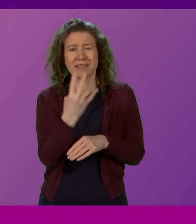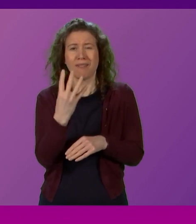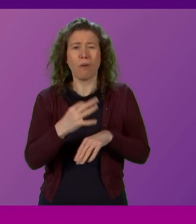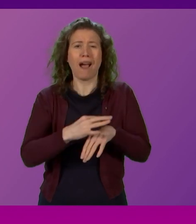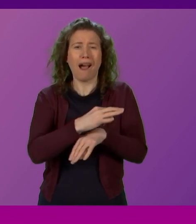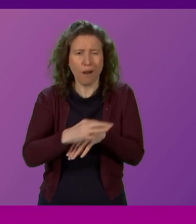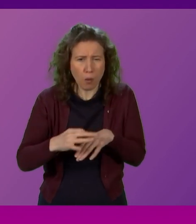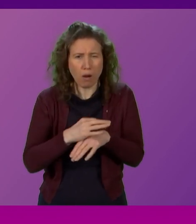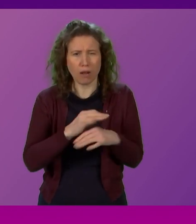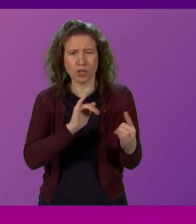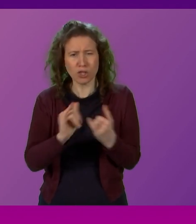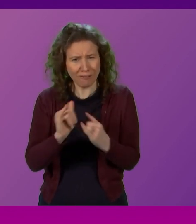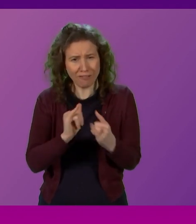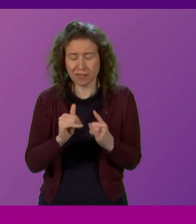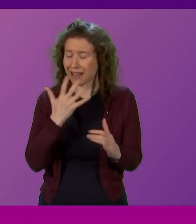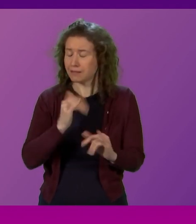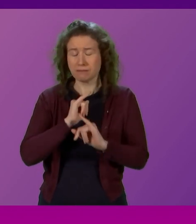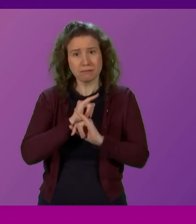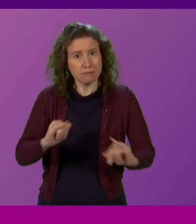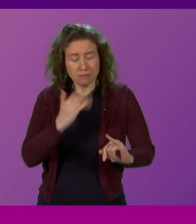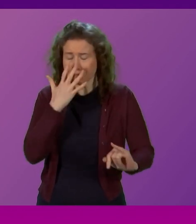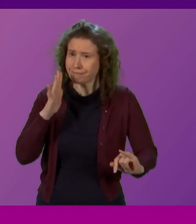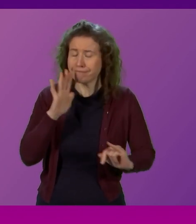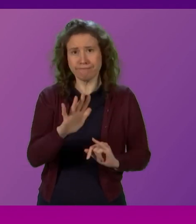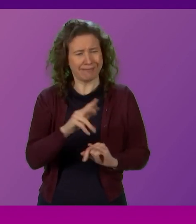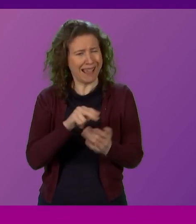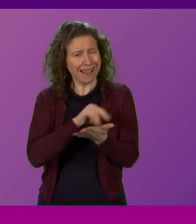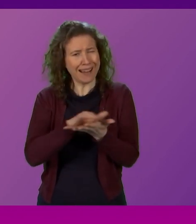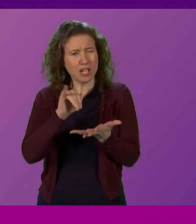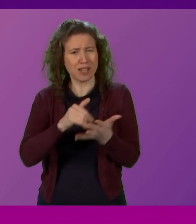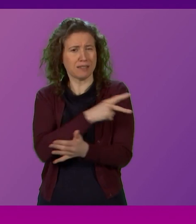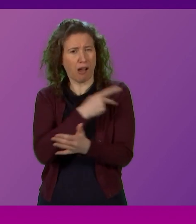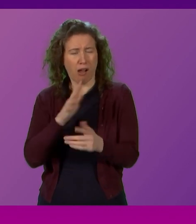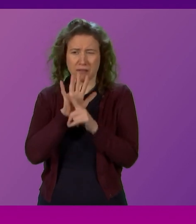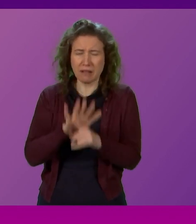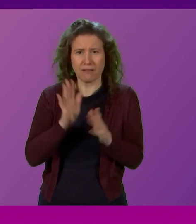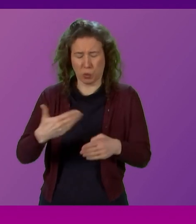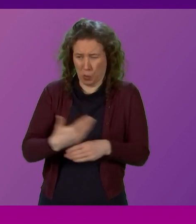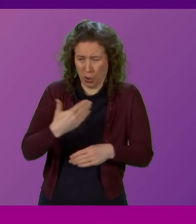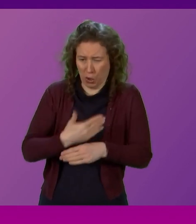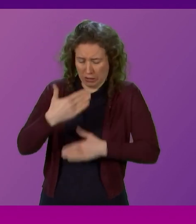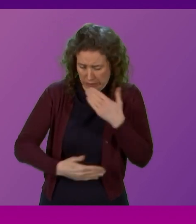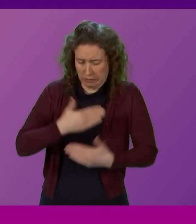It is disgraceful to put national health service staff in that situation and, despite their